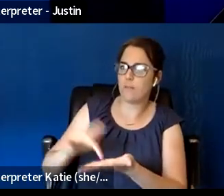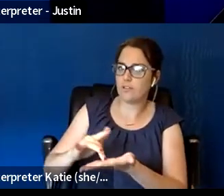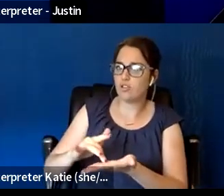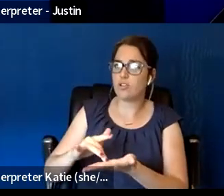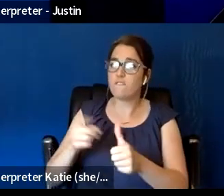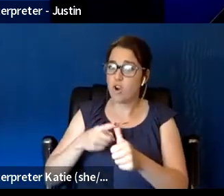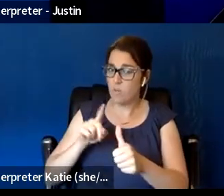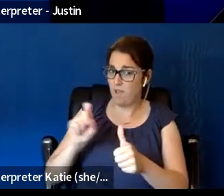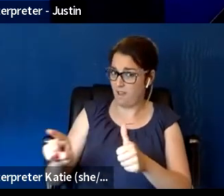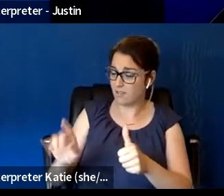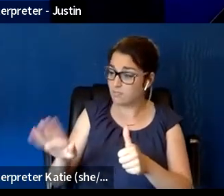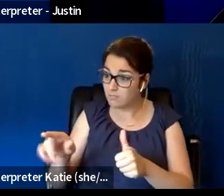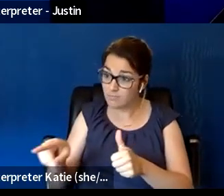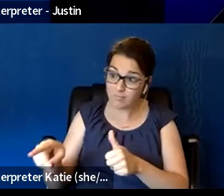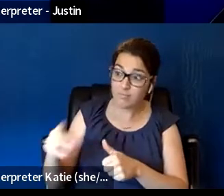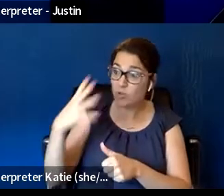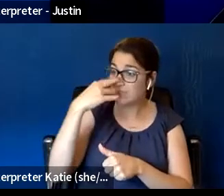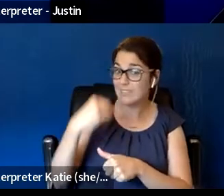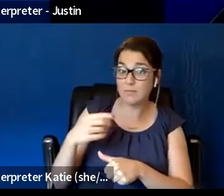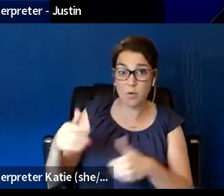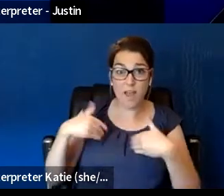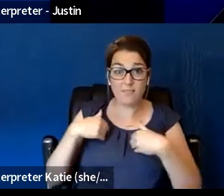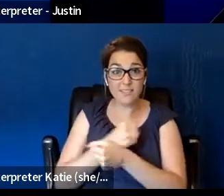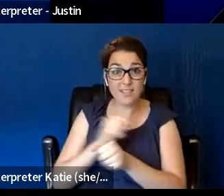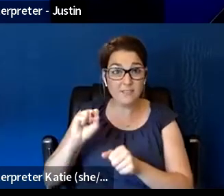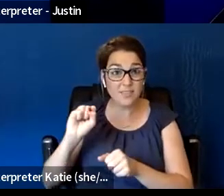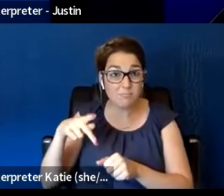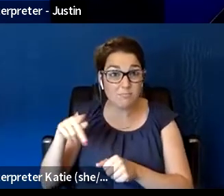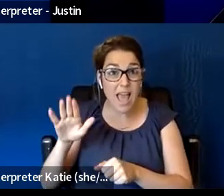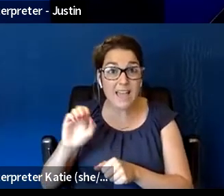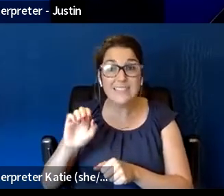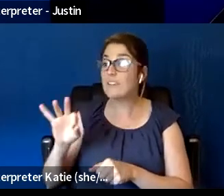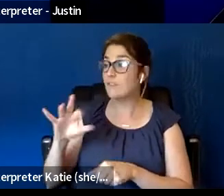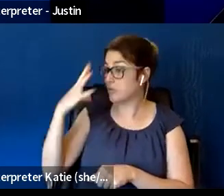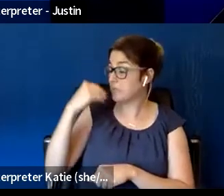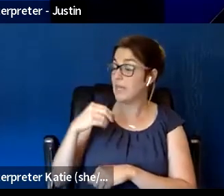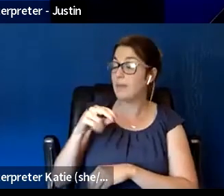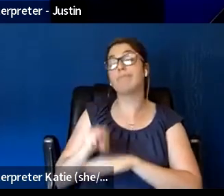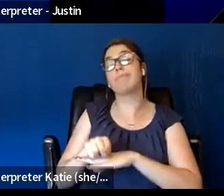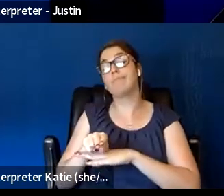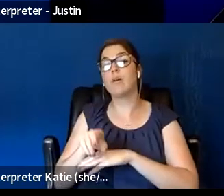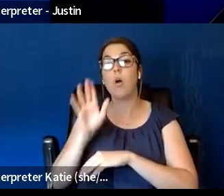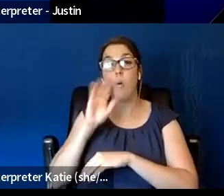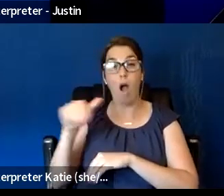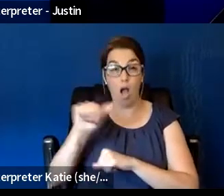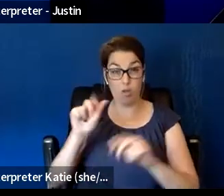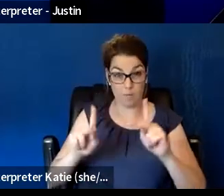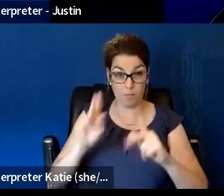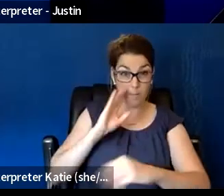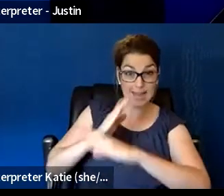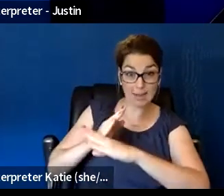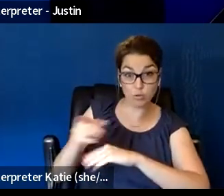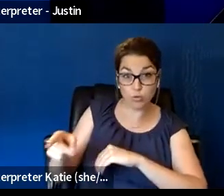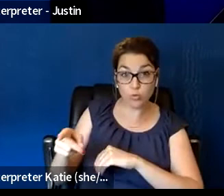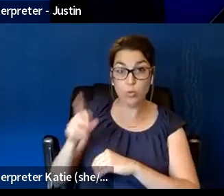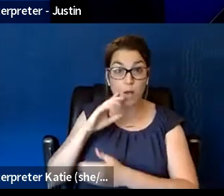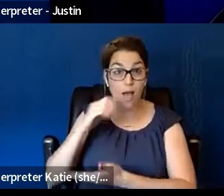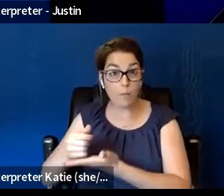or do you trust that people around you, somebody who could protect you if you're sleeping more solidly? I had a conversation with a woman the other day